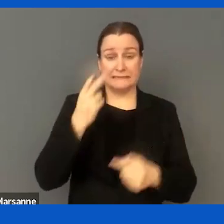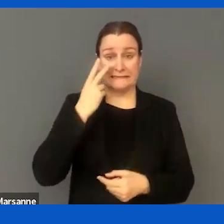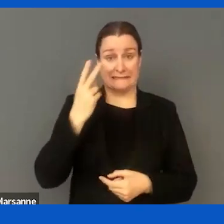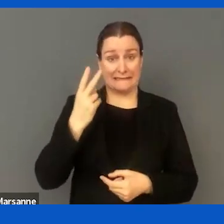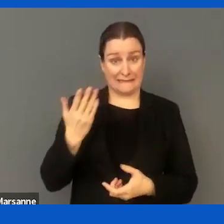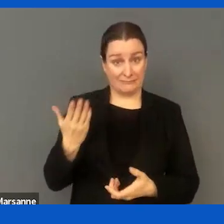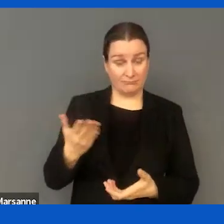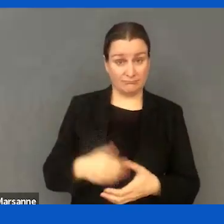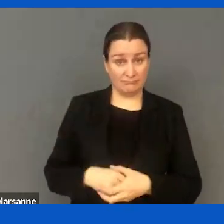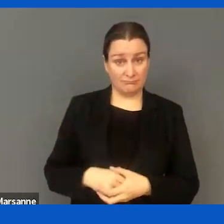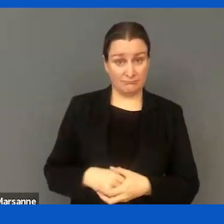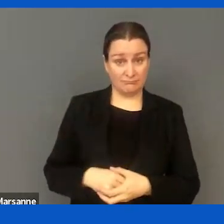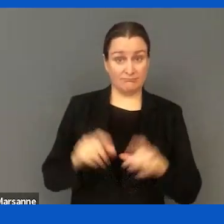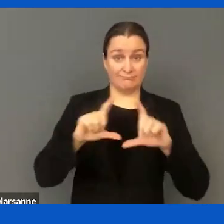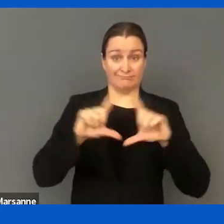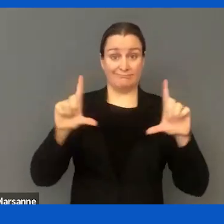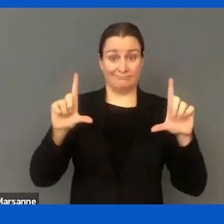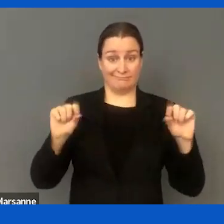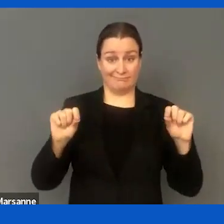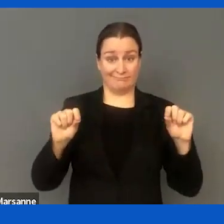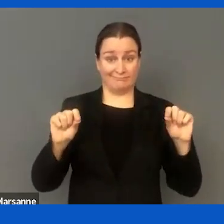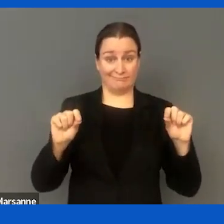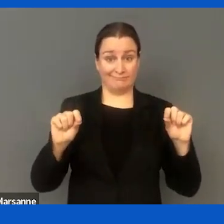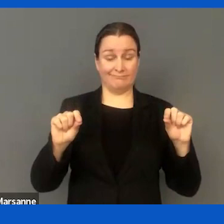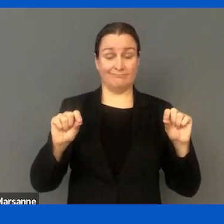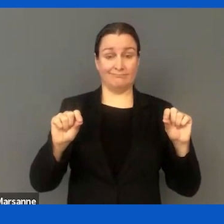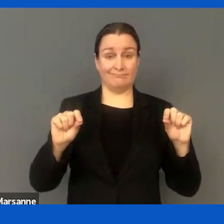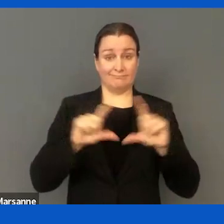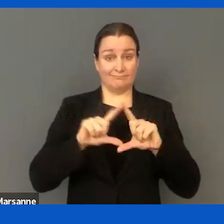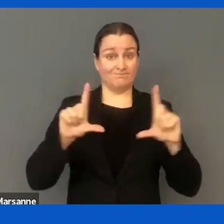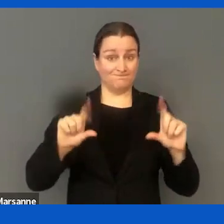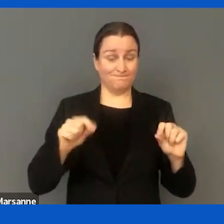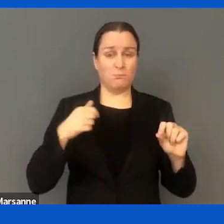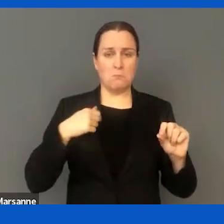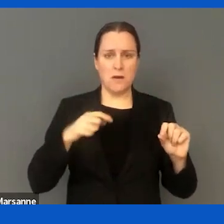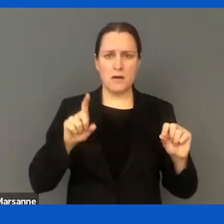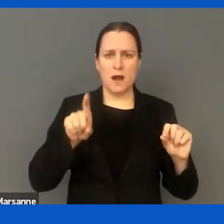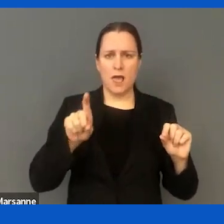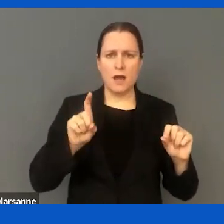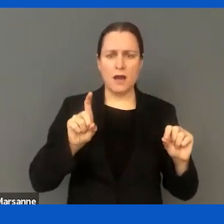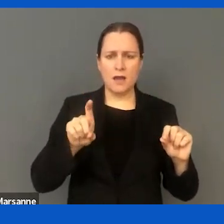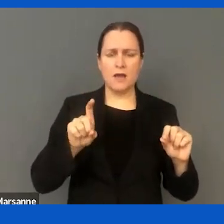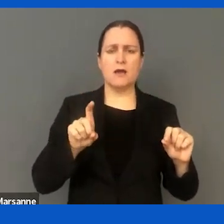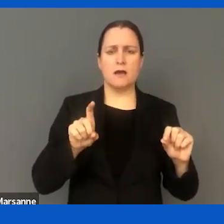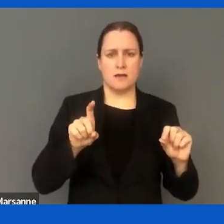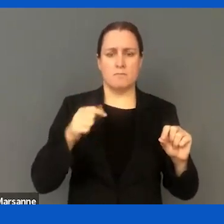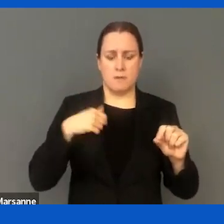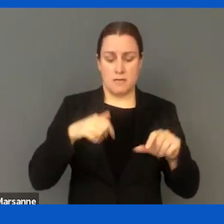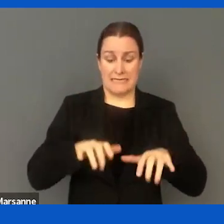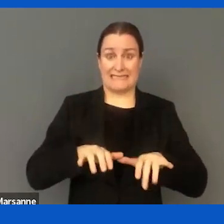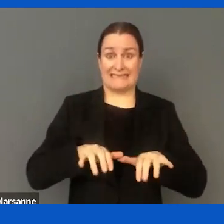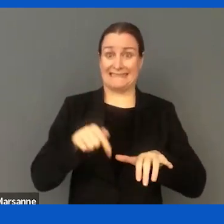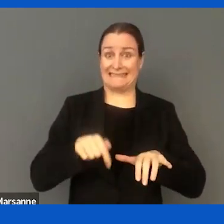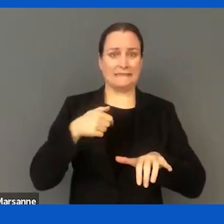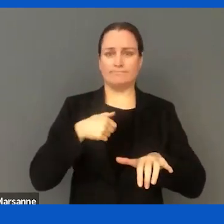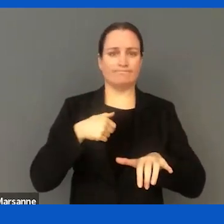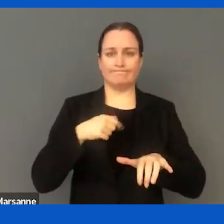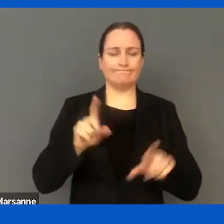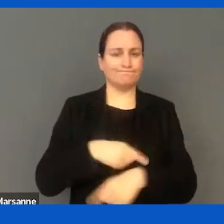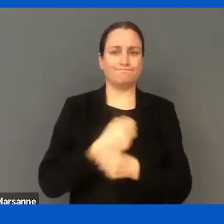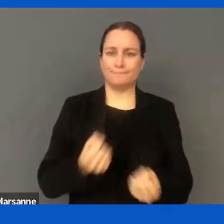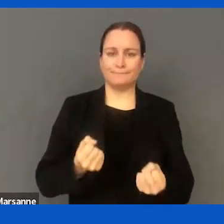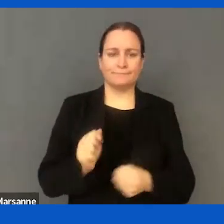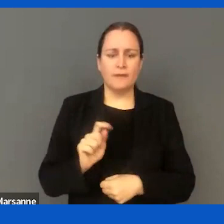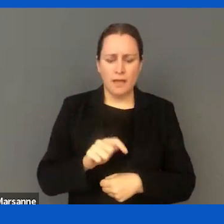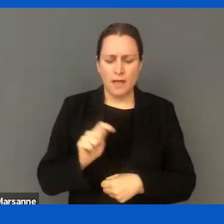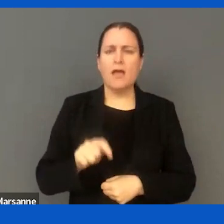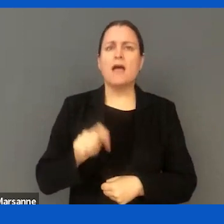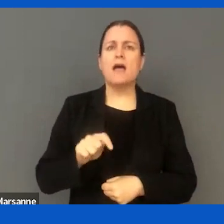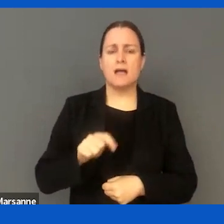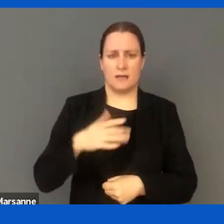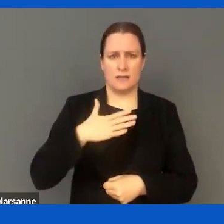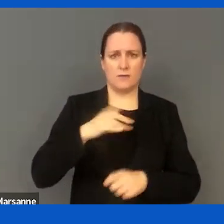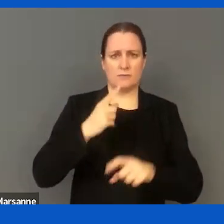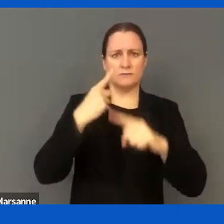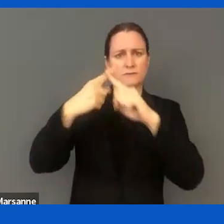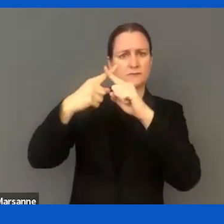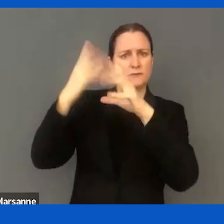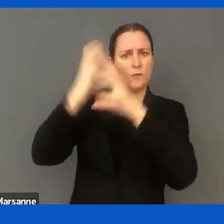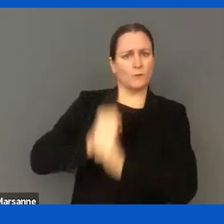button. I can click it but if I use the keyboard I haven't have any button to let me close it. In